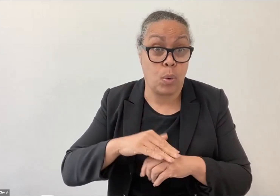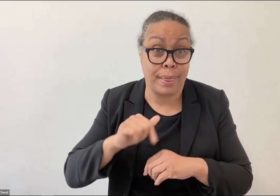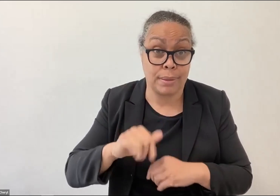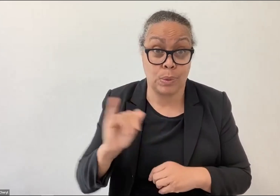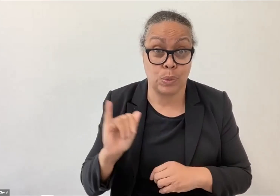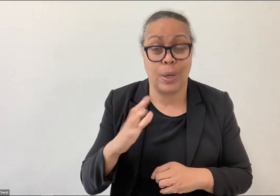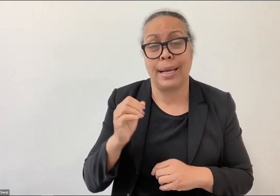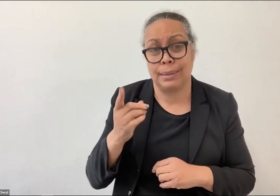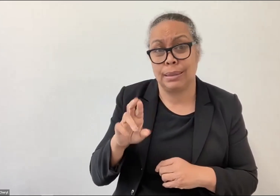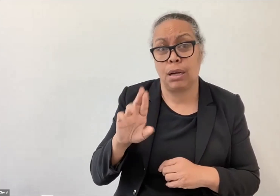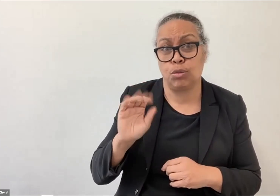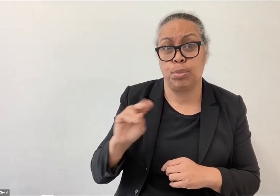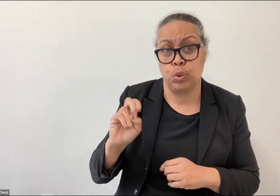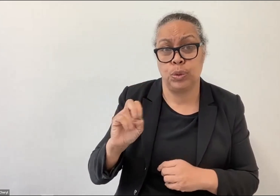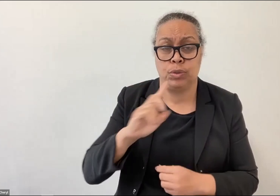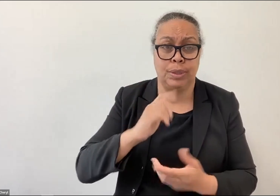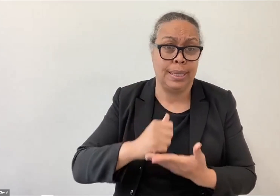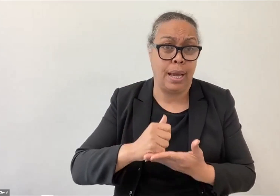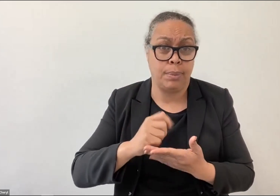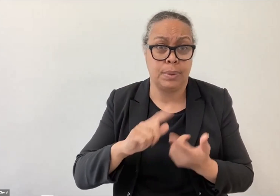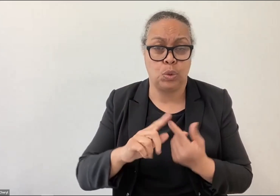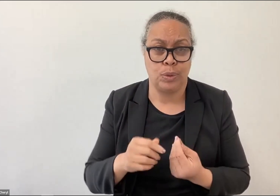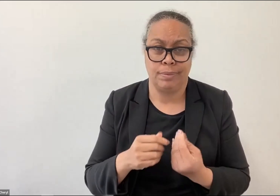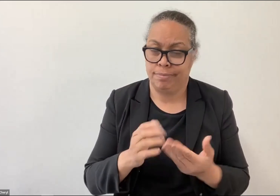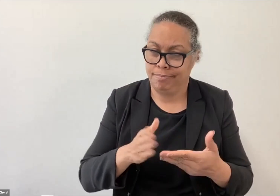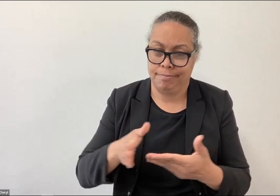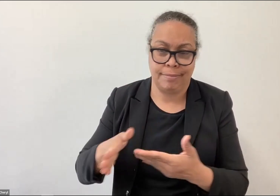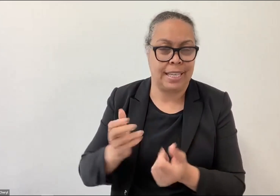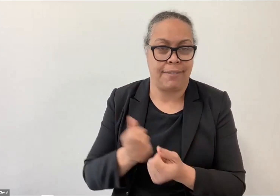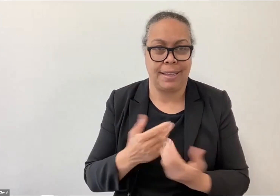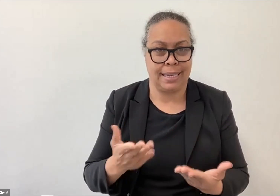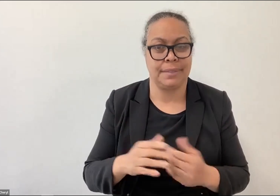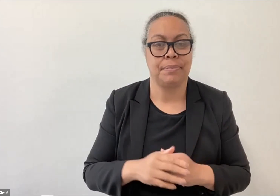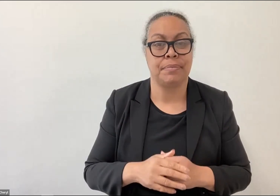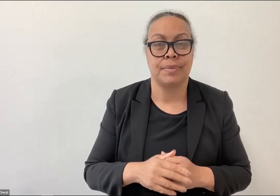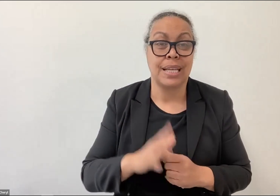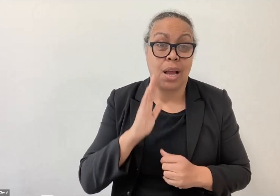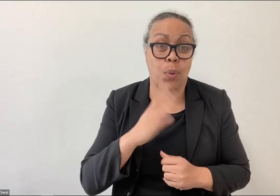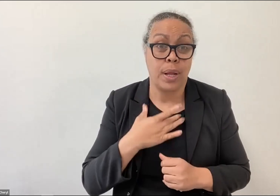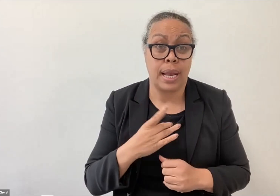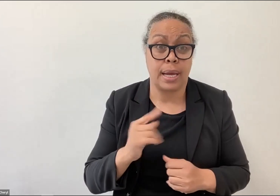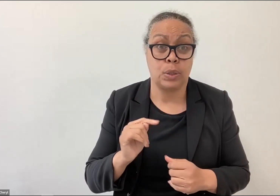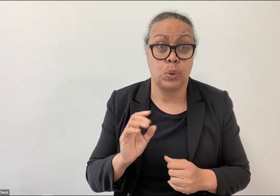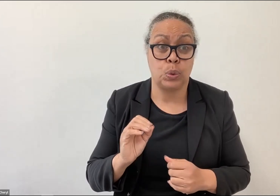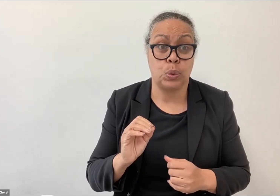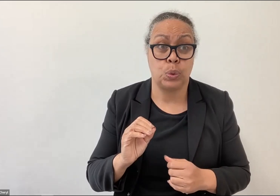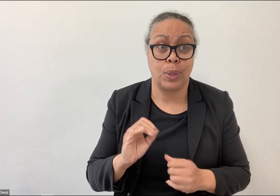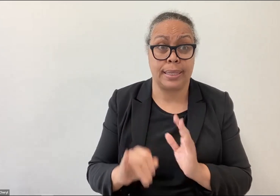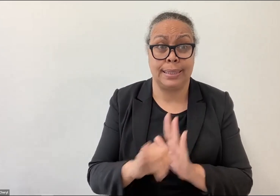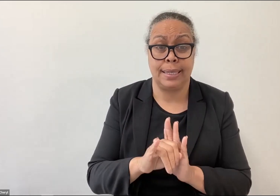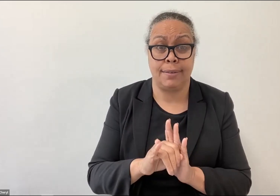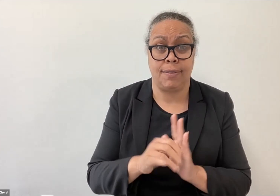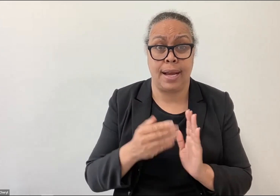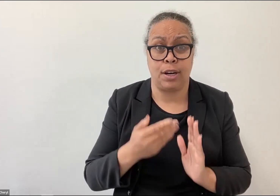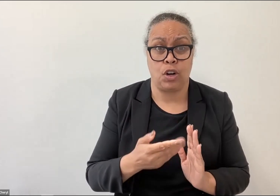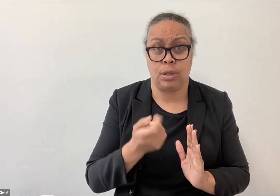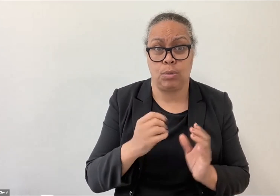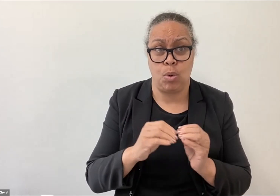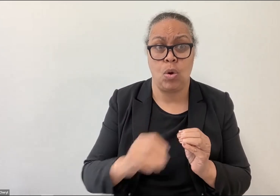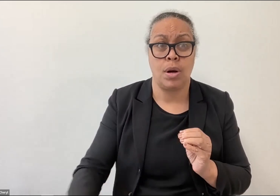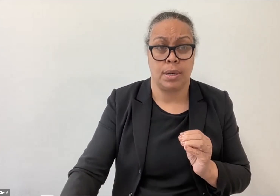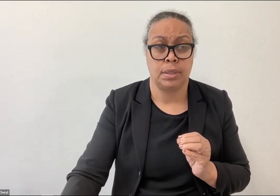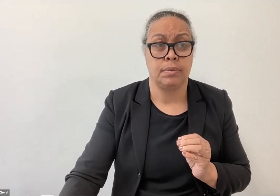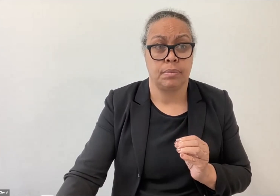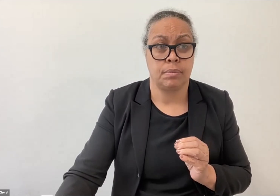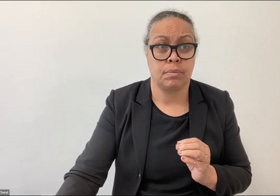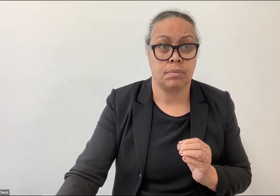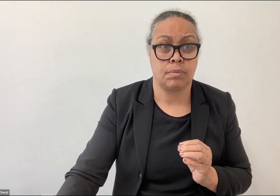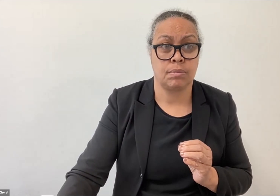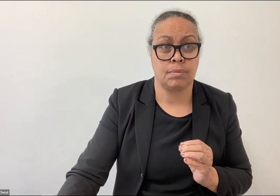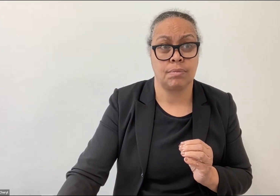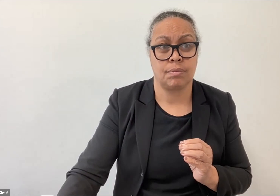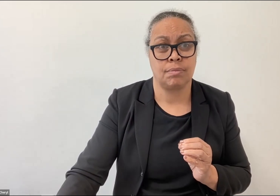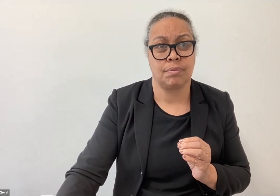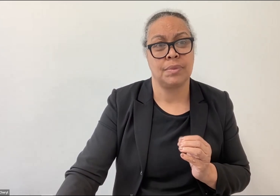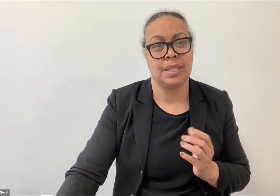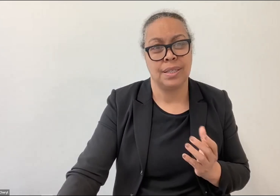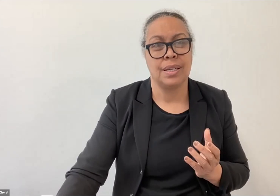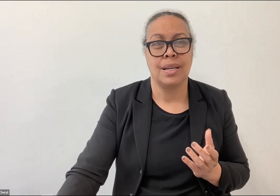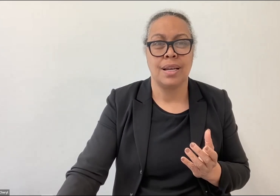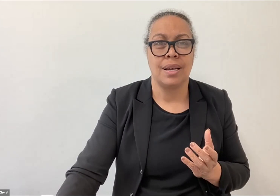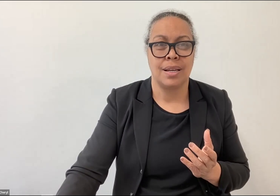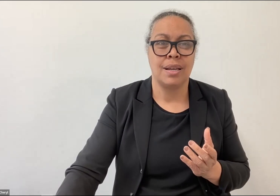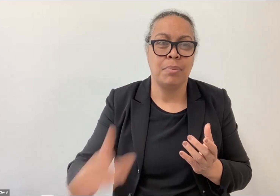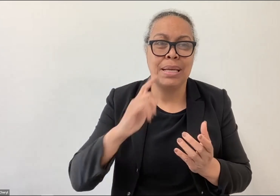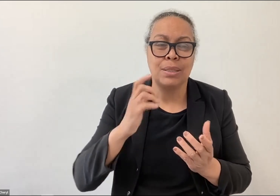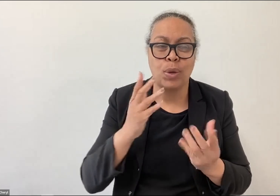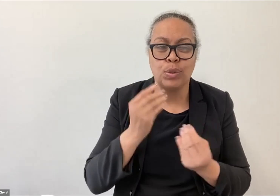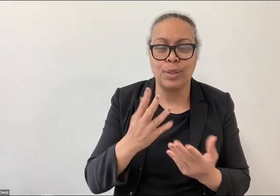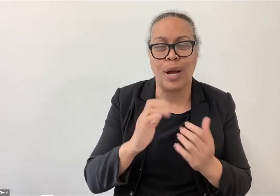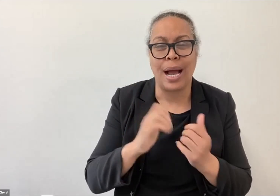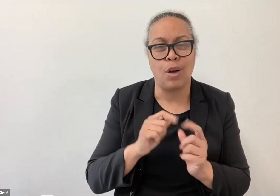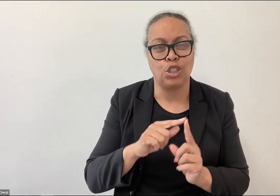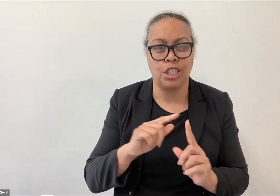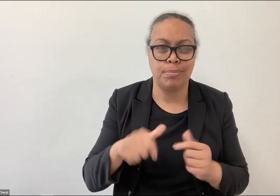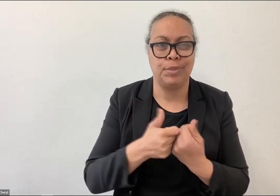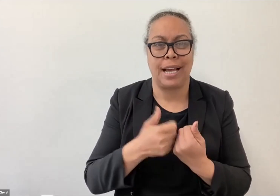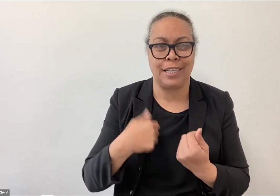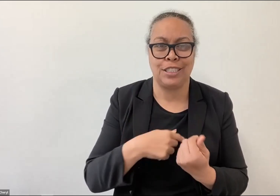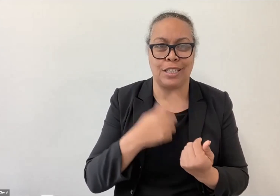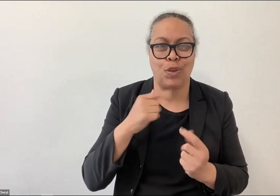Boone really helped deliver the the goods on all of this I'd like to just identify her a little further, because I wanna tell you all about how she just was able to push all of us on this type of project she's one of